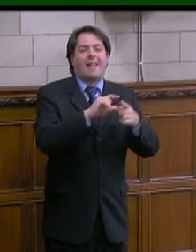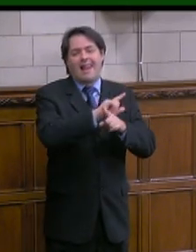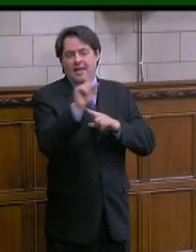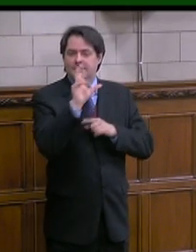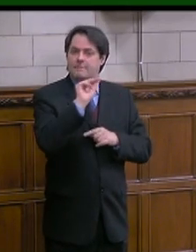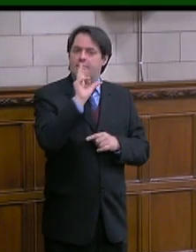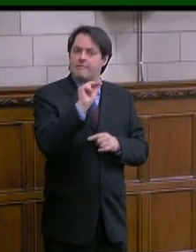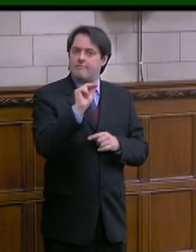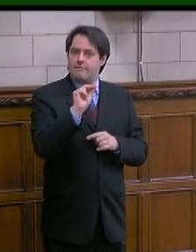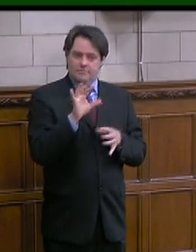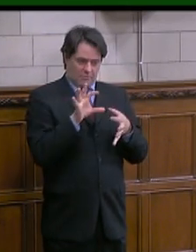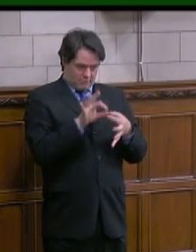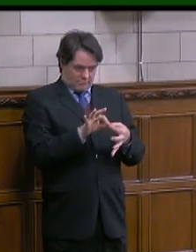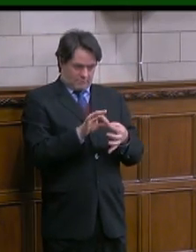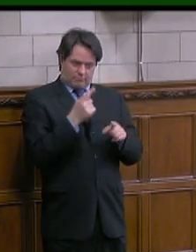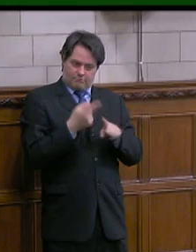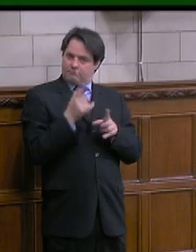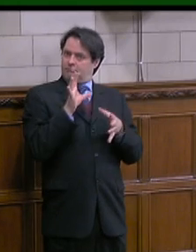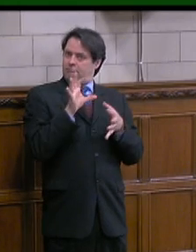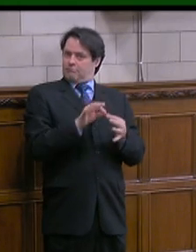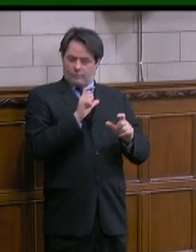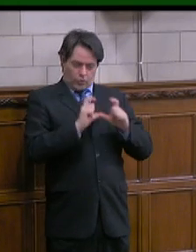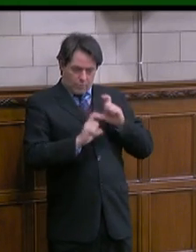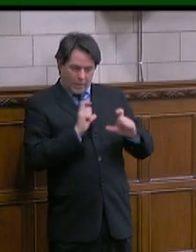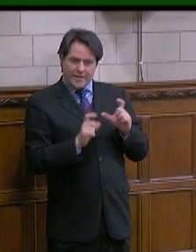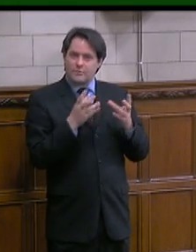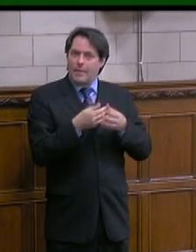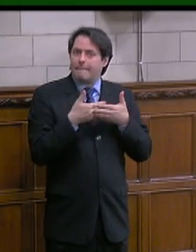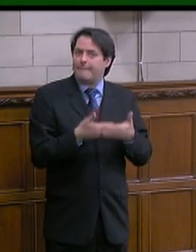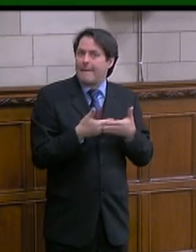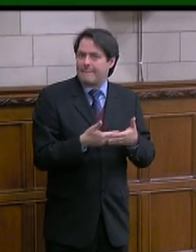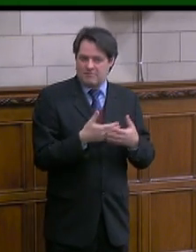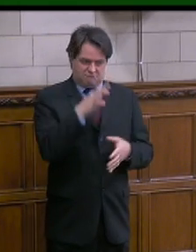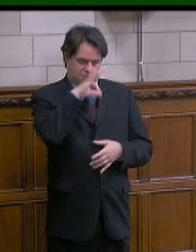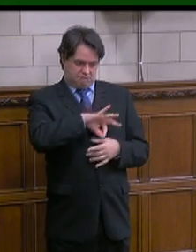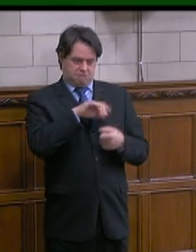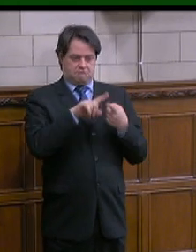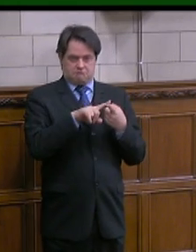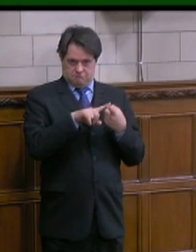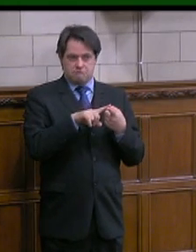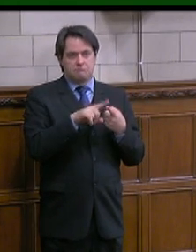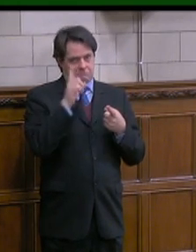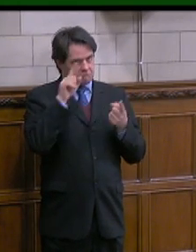We could get quicker communication with babies immediately, which would be a real advantage.